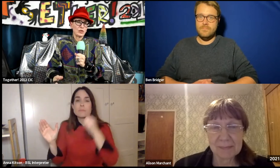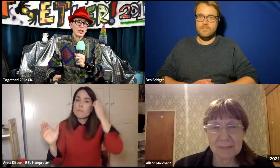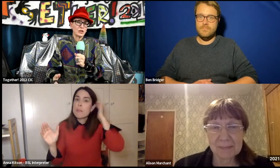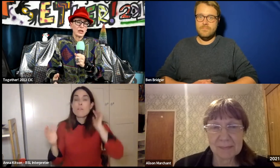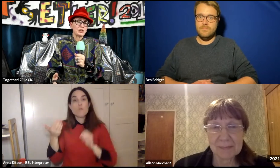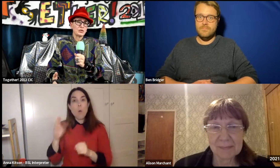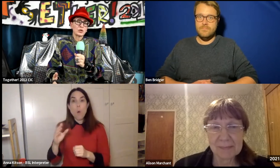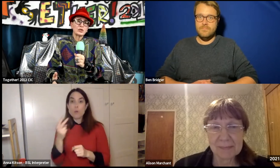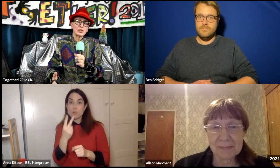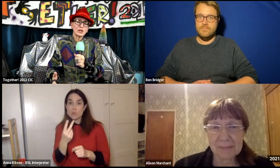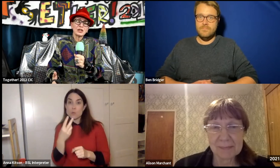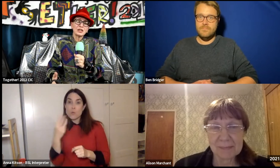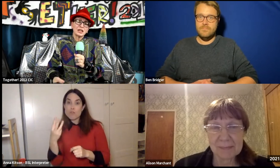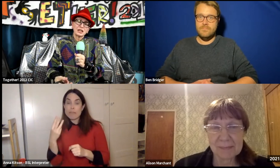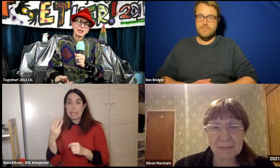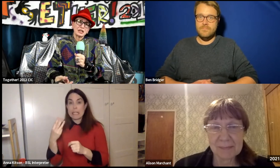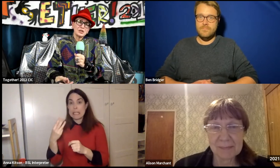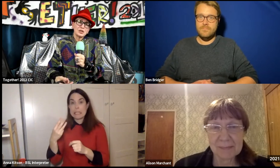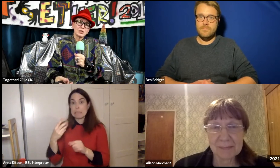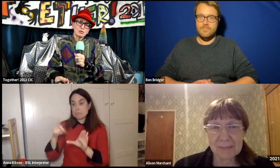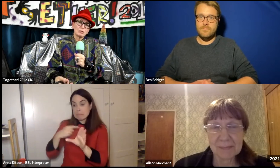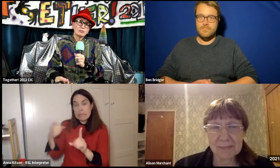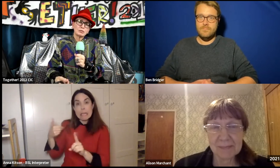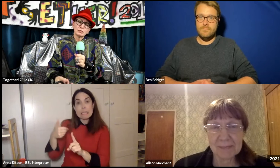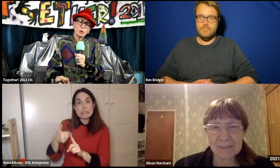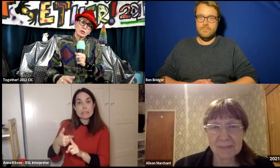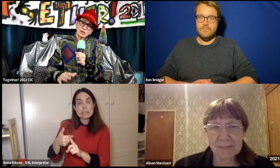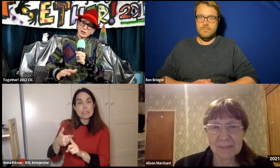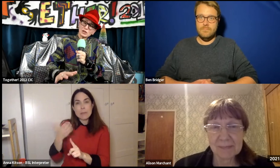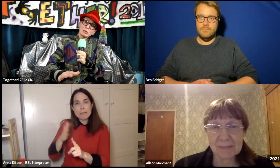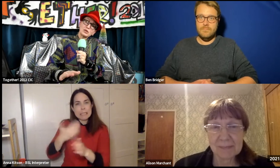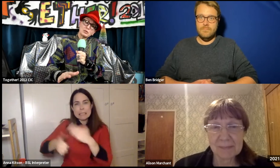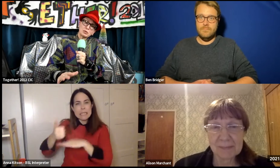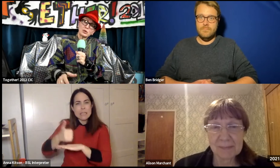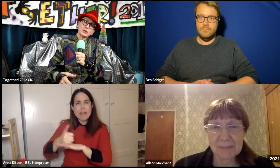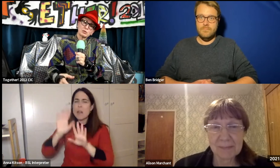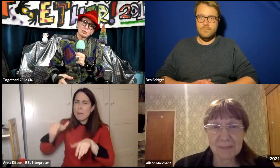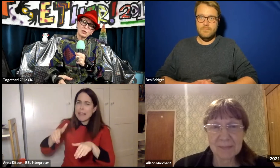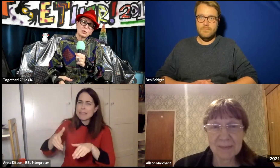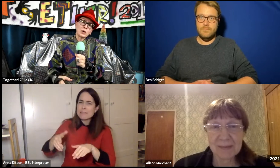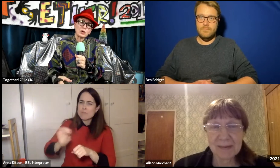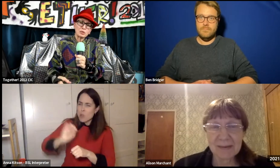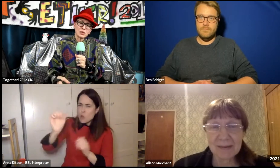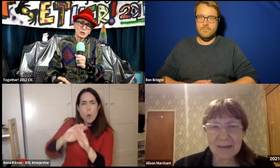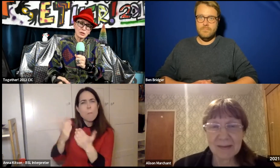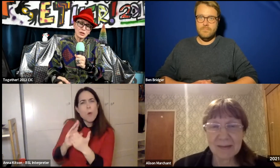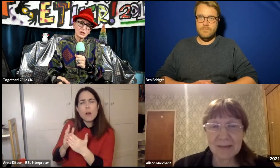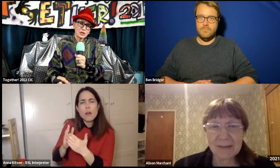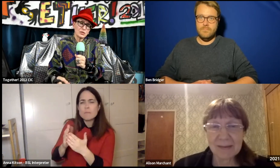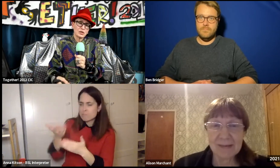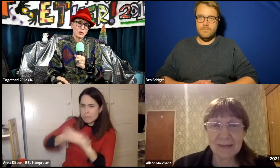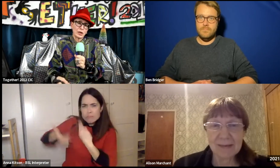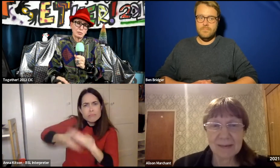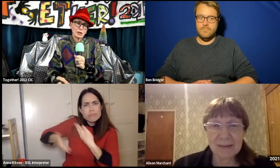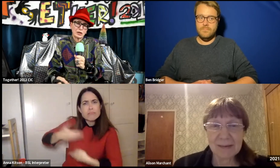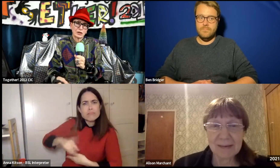was then a volunteer, Alison -- well, tell us about your book as well, because I'd like to give it---